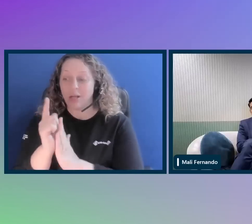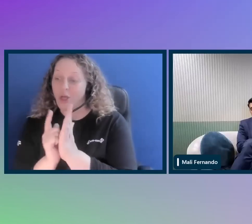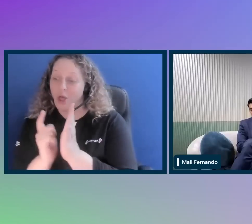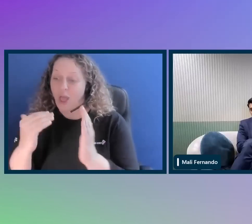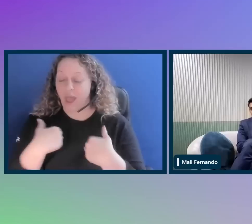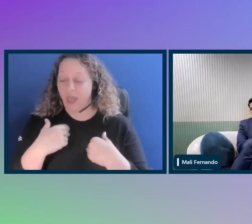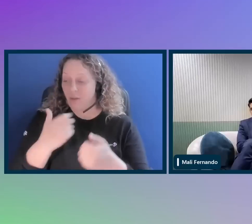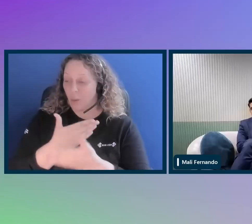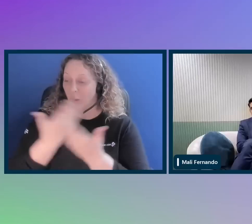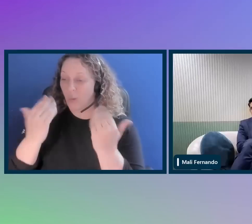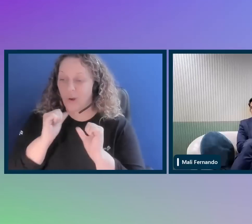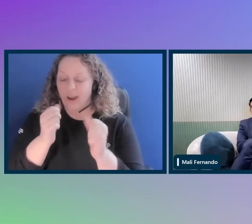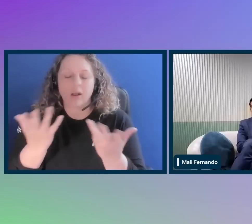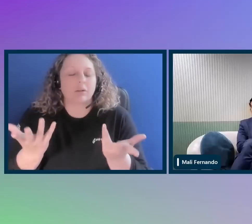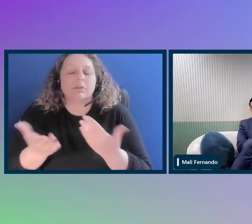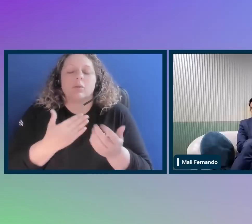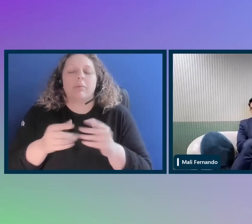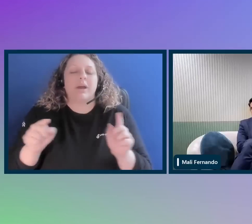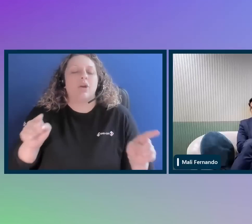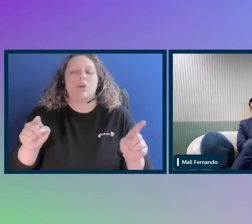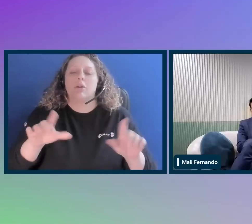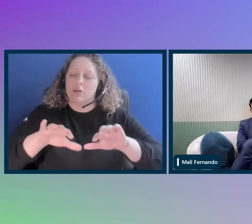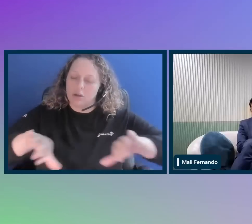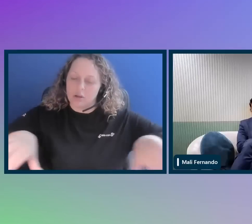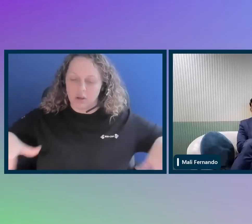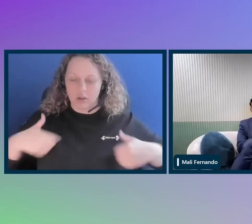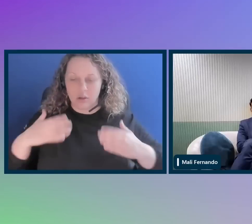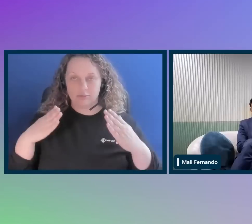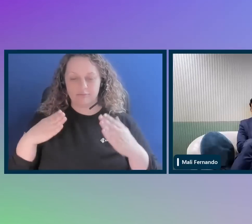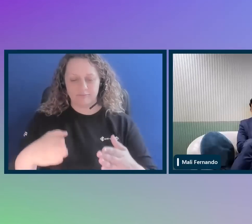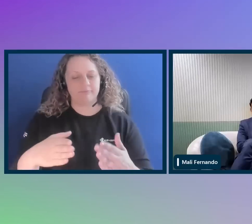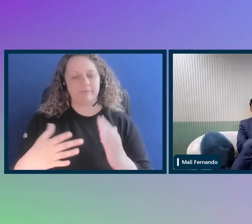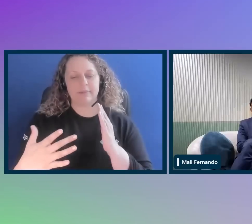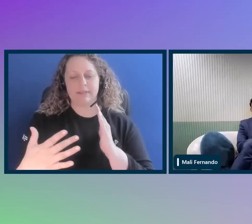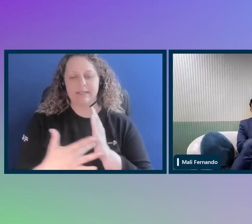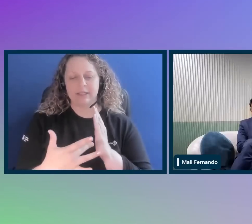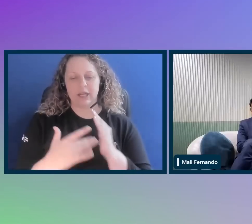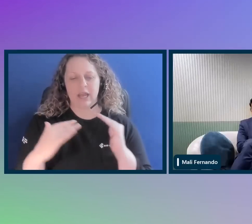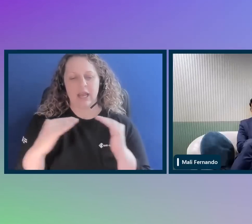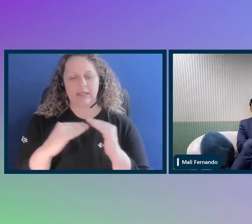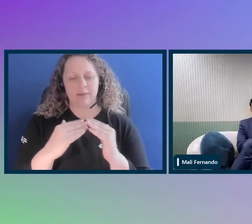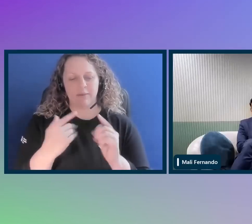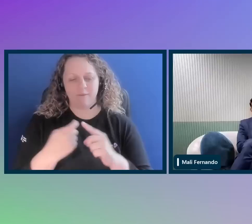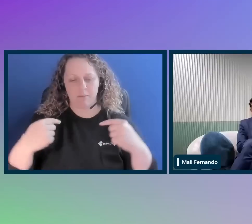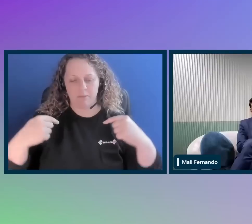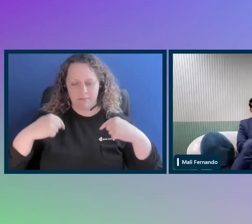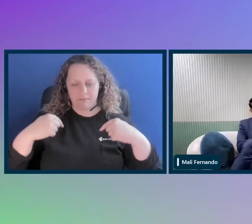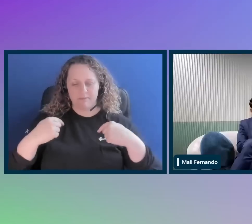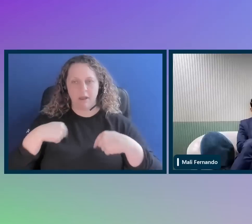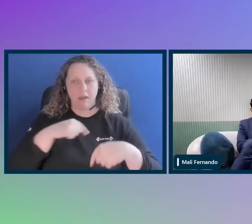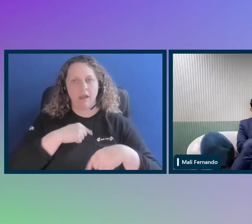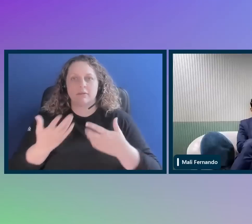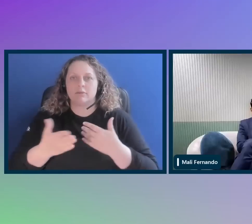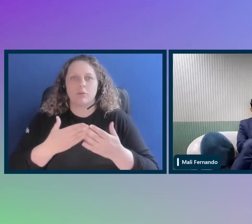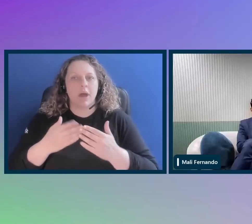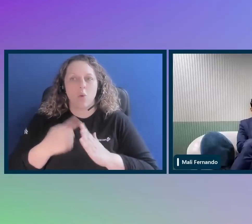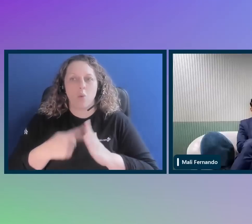you can expect a digitally accessible service from HSBC. And you know what that's translated into it,